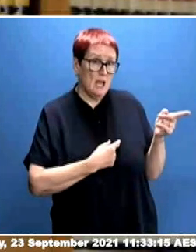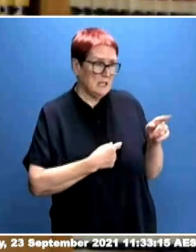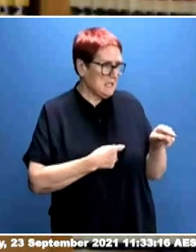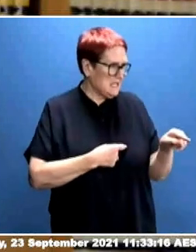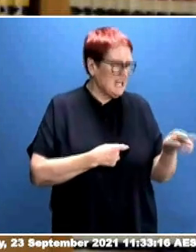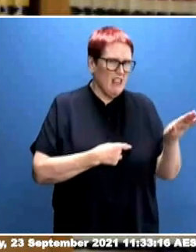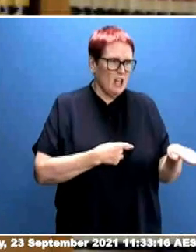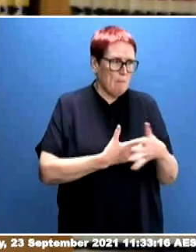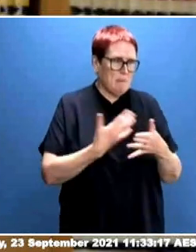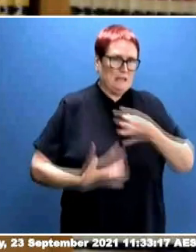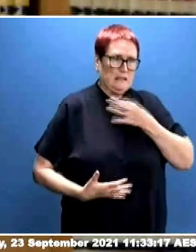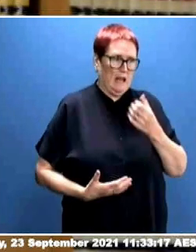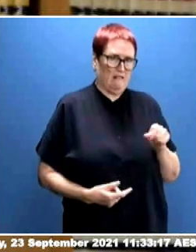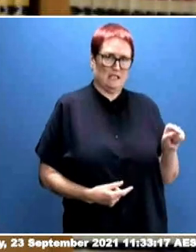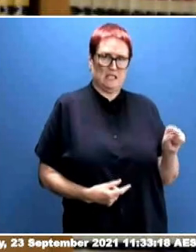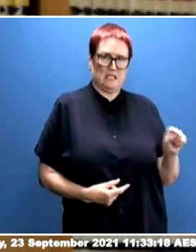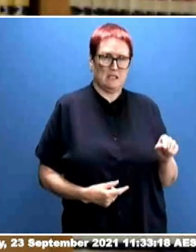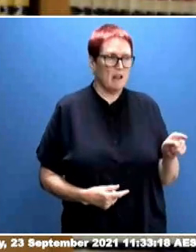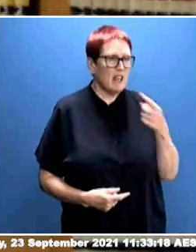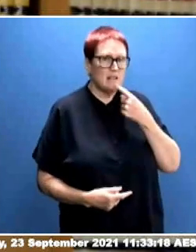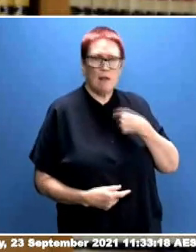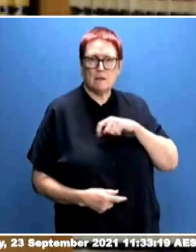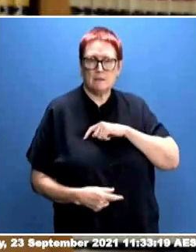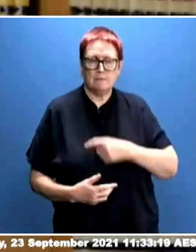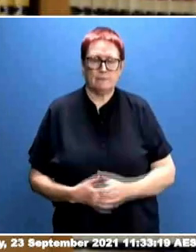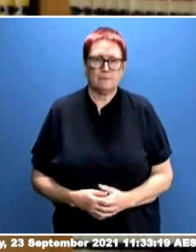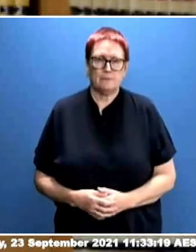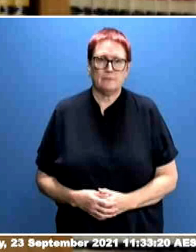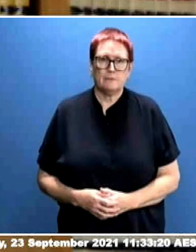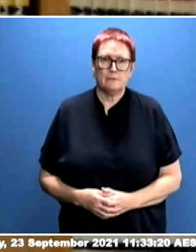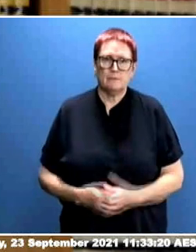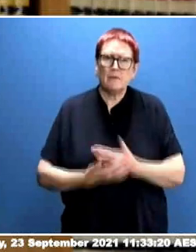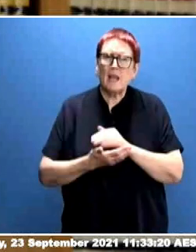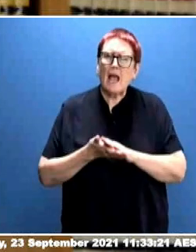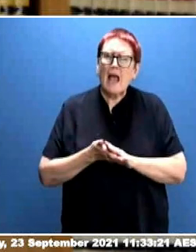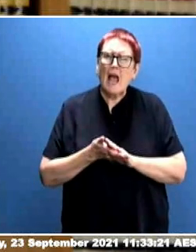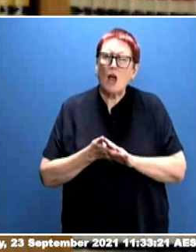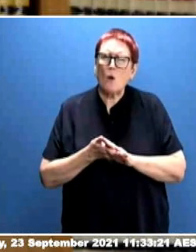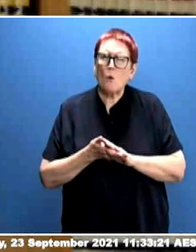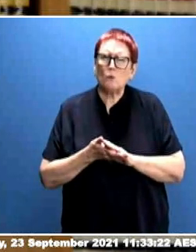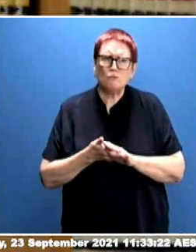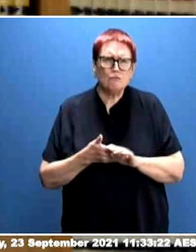who is at risk, and that is determined based on the behaviours of risk